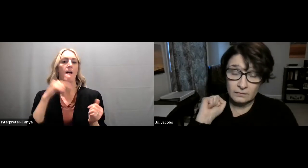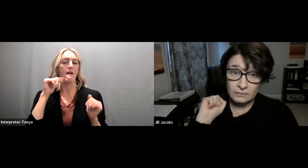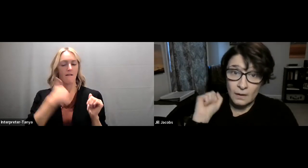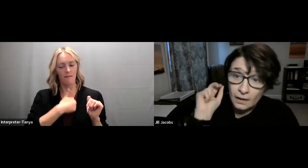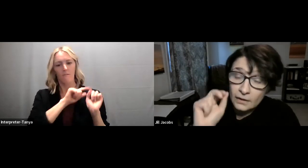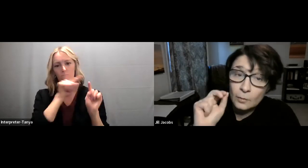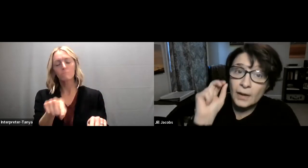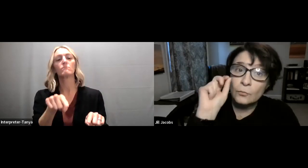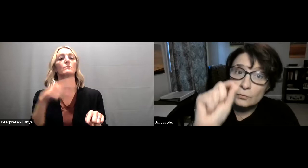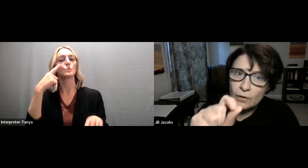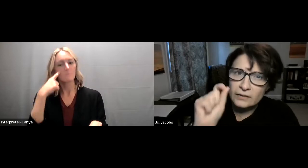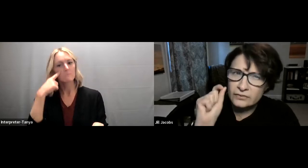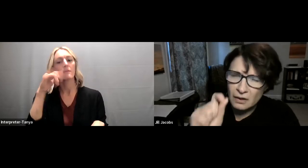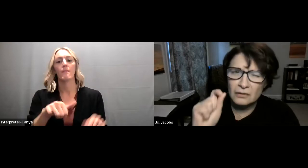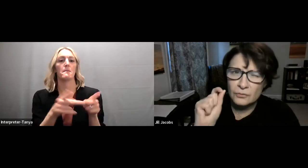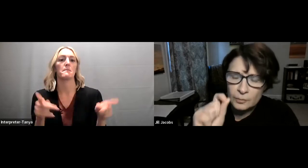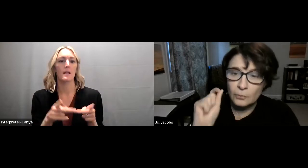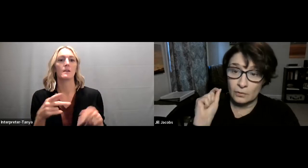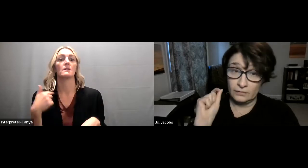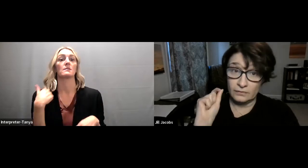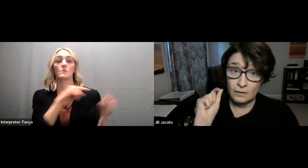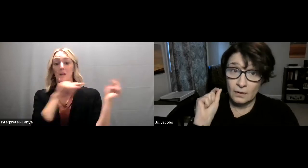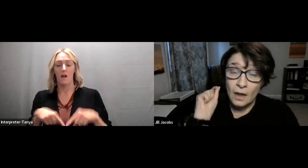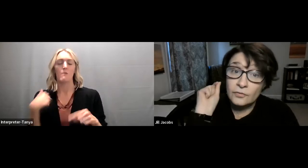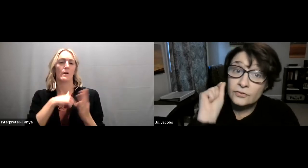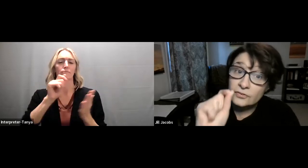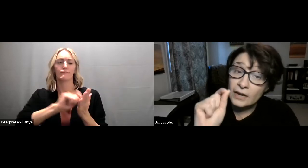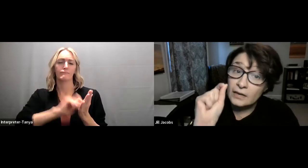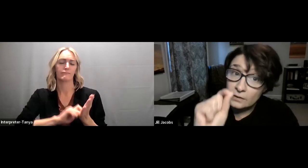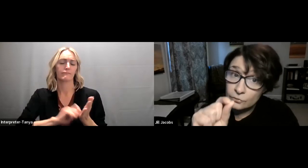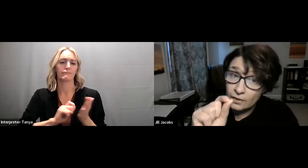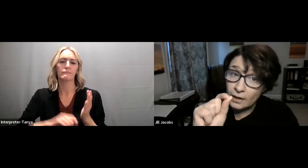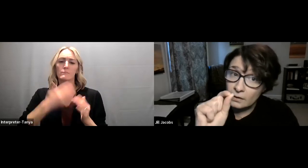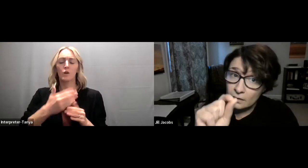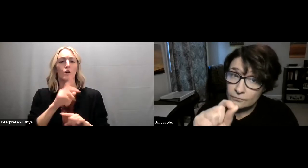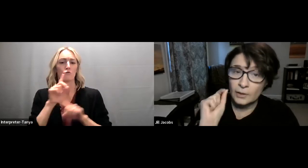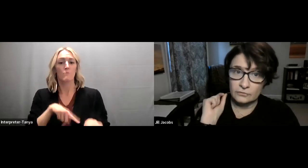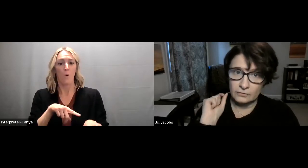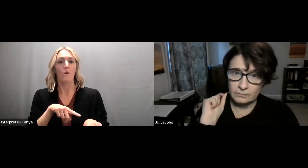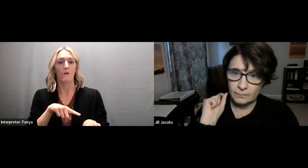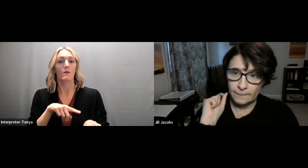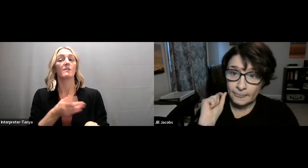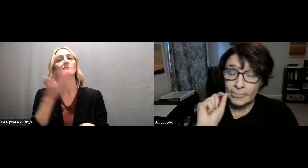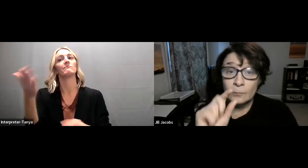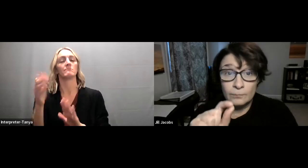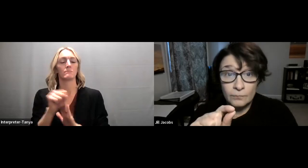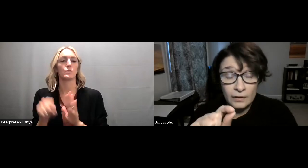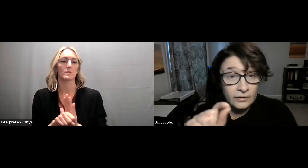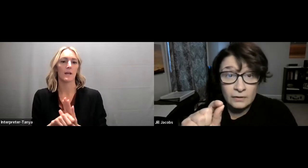I come back, we write solid reports. And the staters that information.